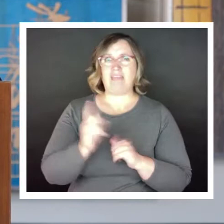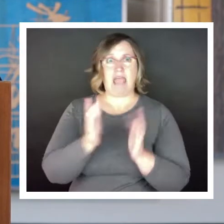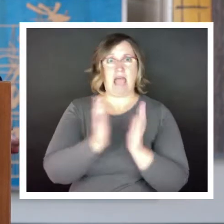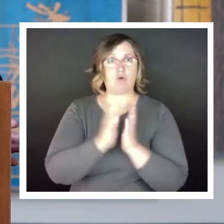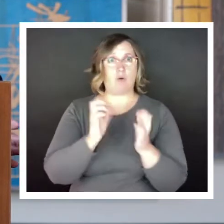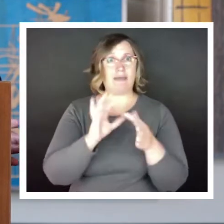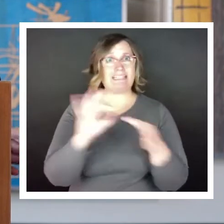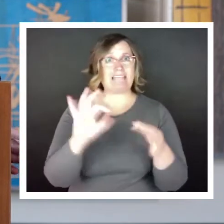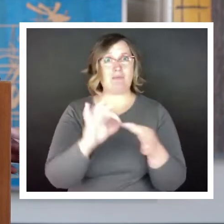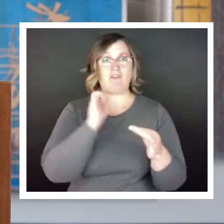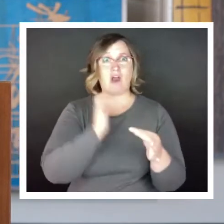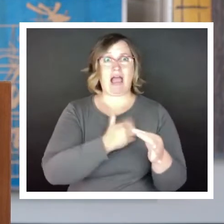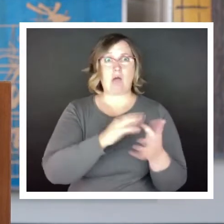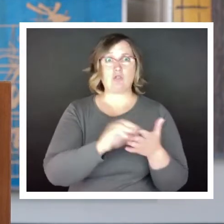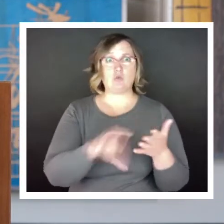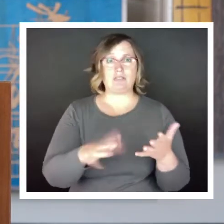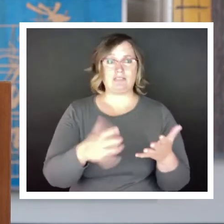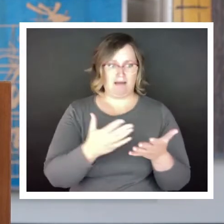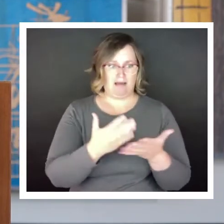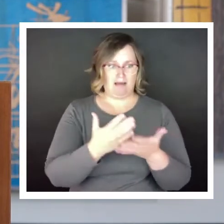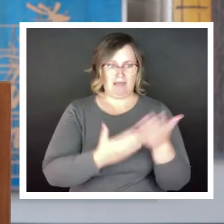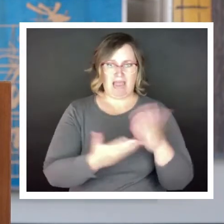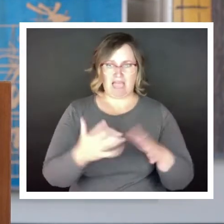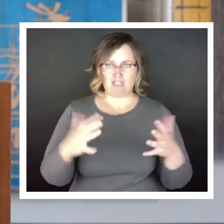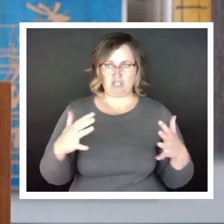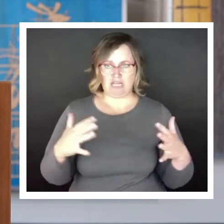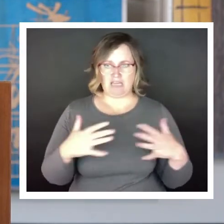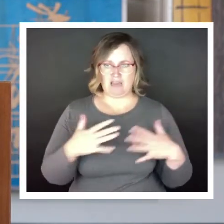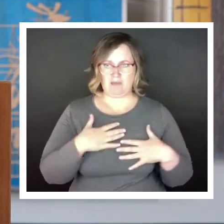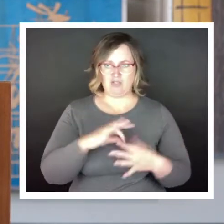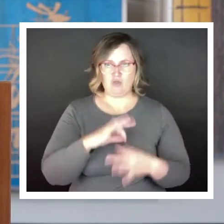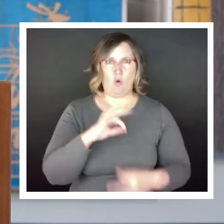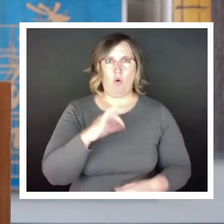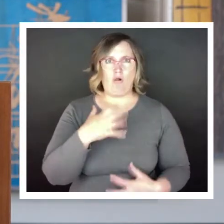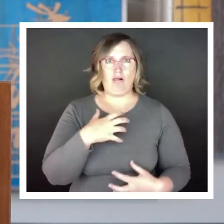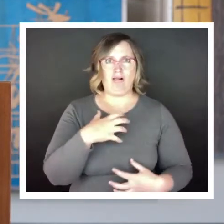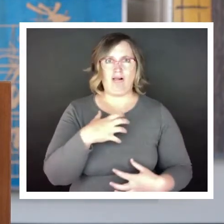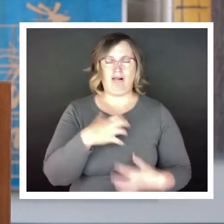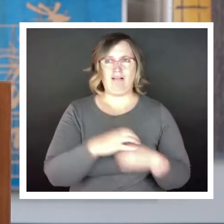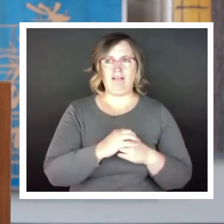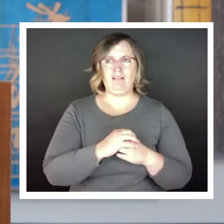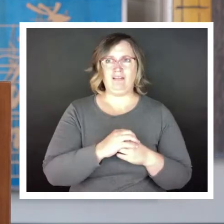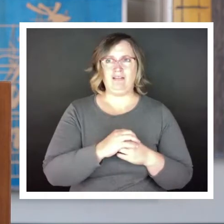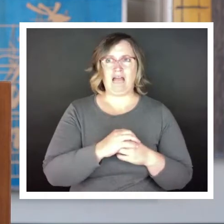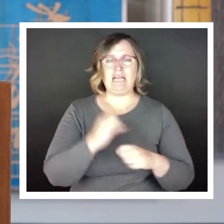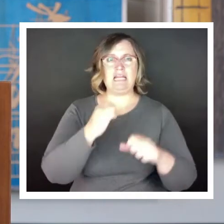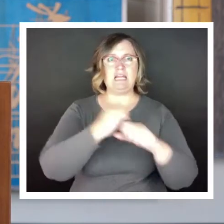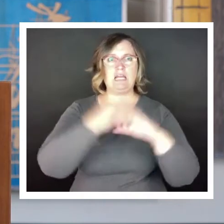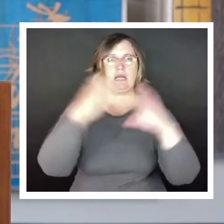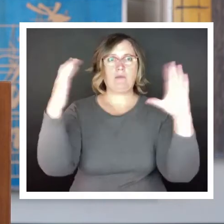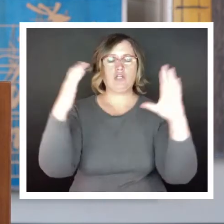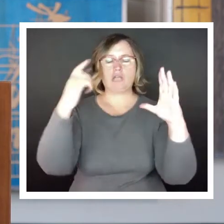My hands started shaking, my soul started shaking. And an image came to my mind that was so clear,